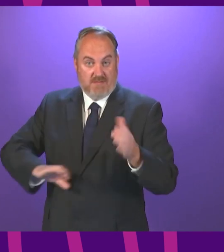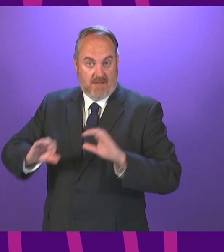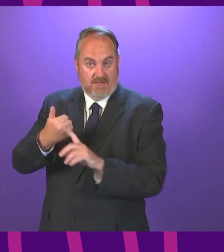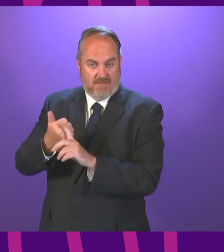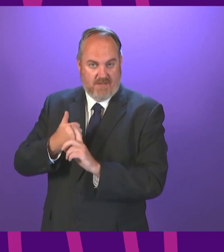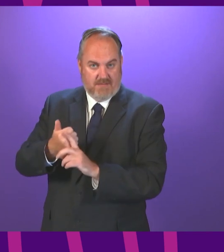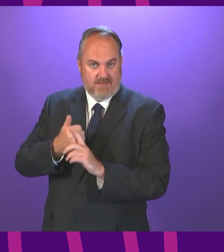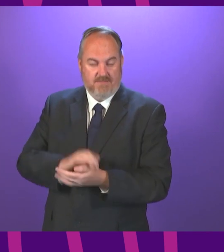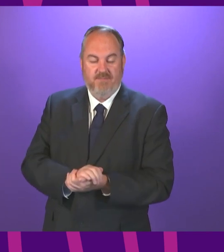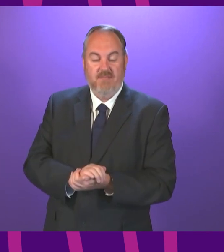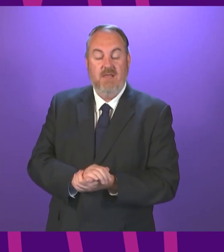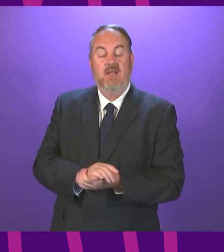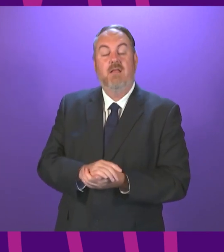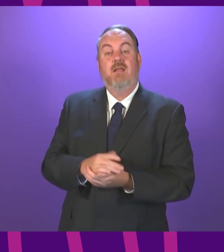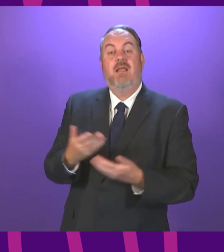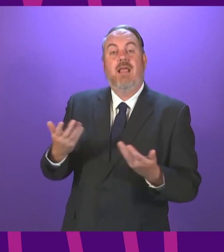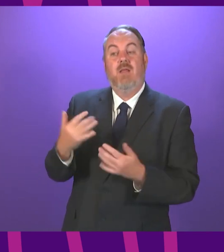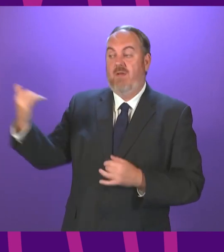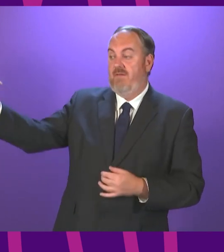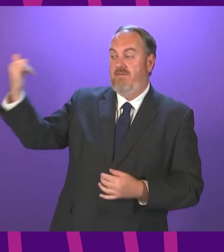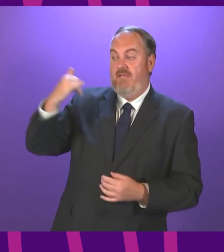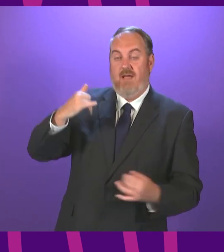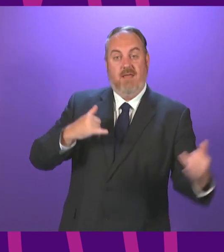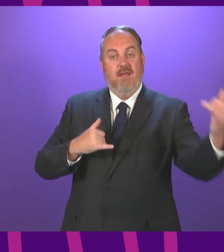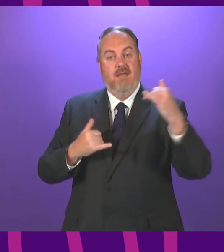countries that are on the amber list, provided that they have been fully vaccinated through a